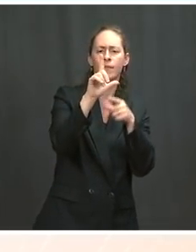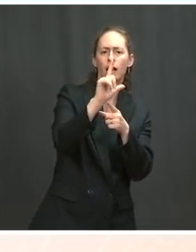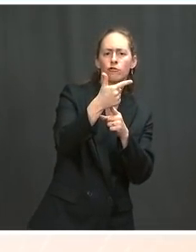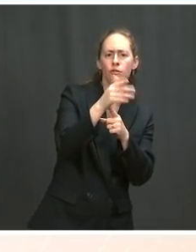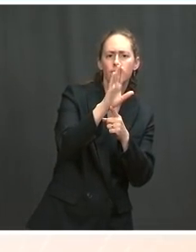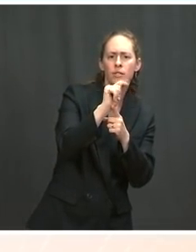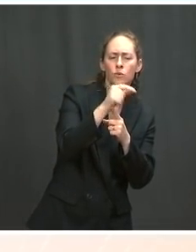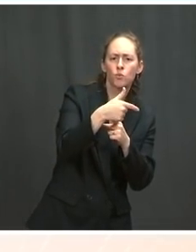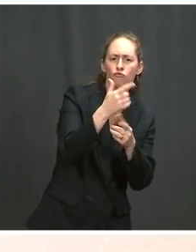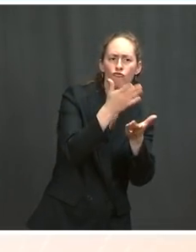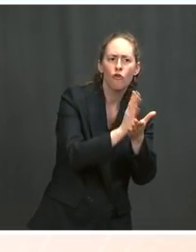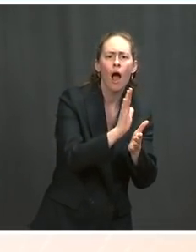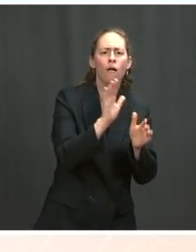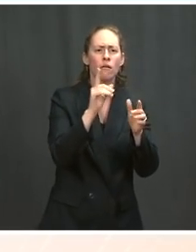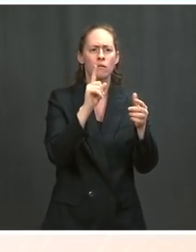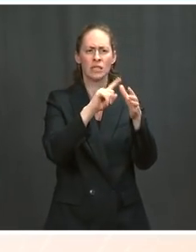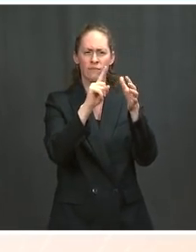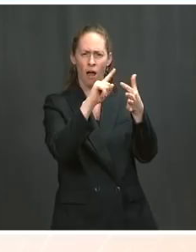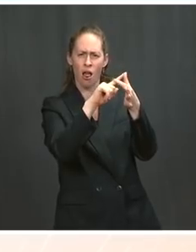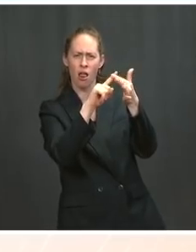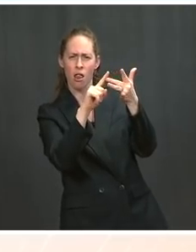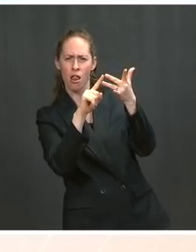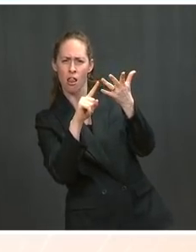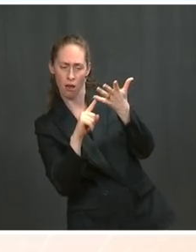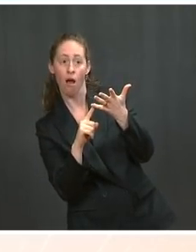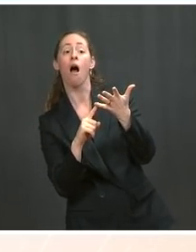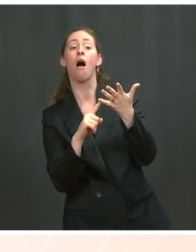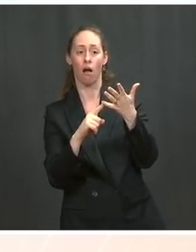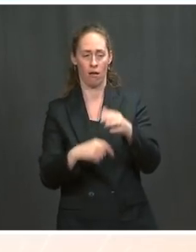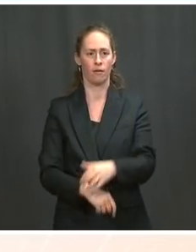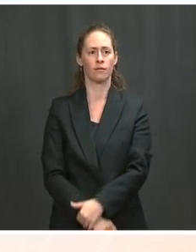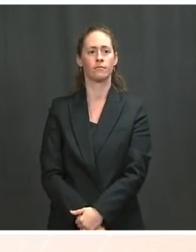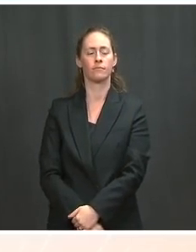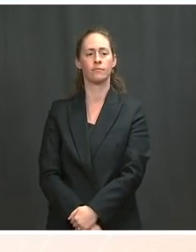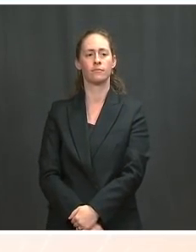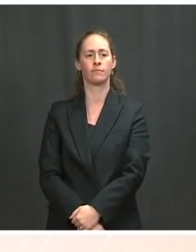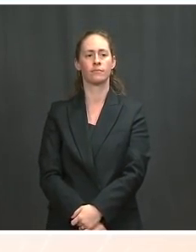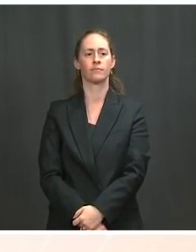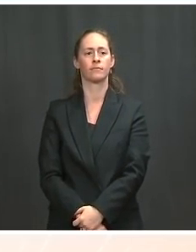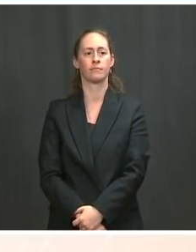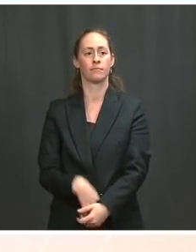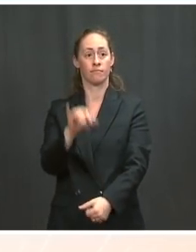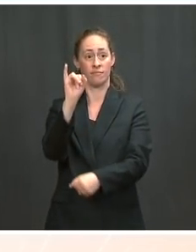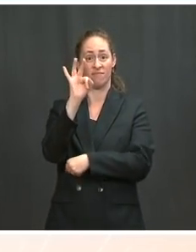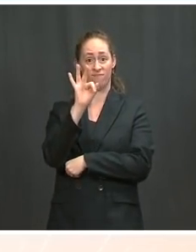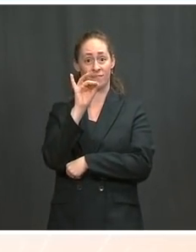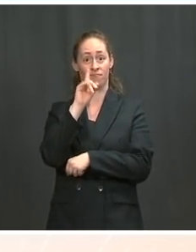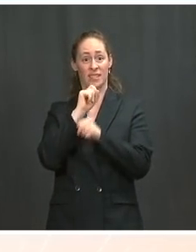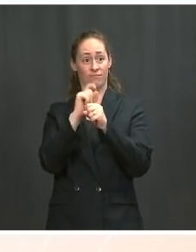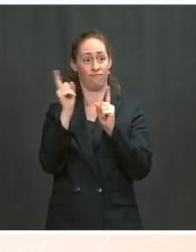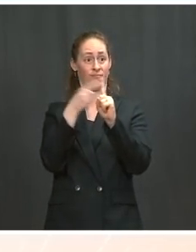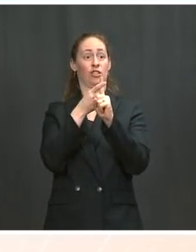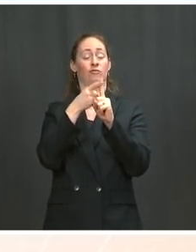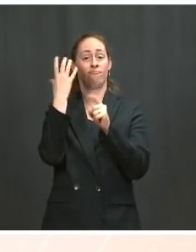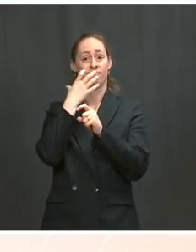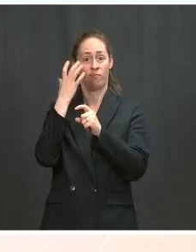to lead the DOJ's Civil Rights Division. With that, Jonathan, go ahead. The Press: Thank you, Jen. A quick one to start. The President, in recent days,